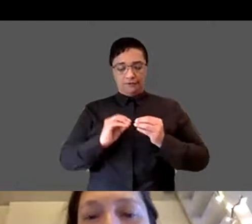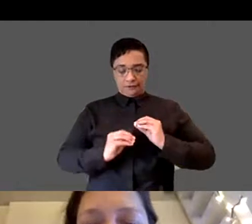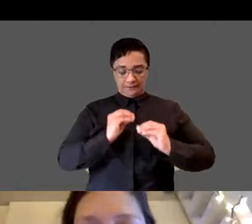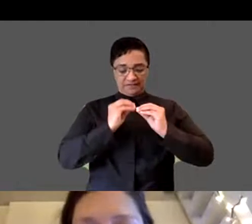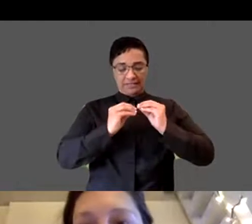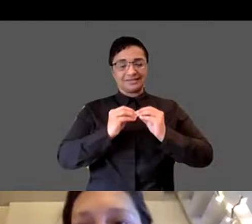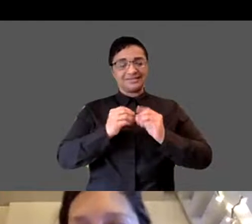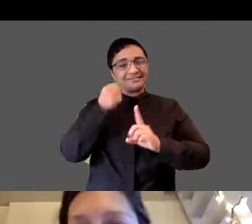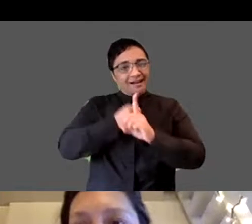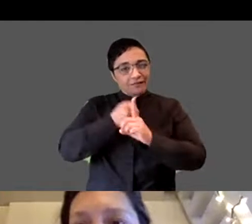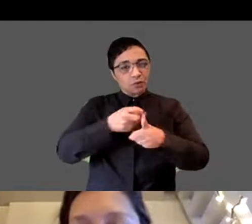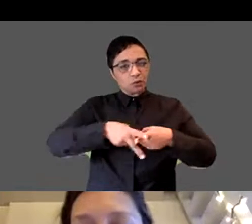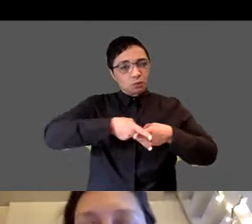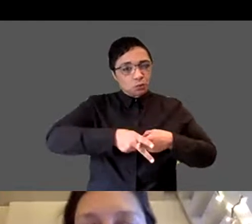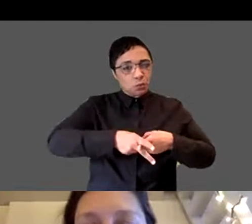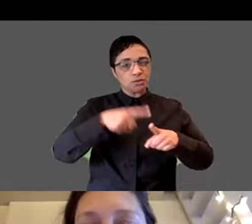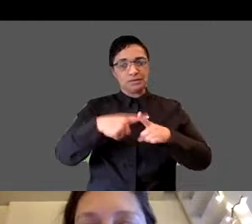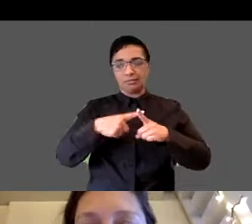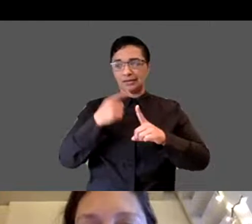data for advocacy and trying to change policies.